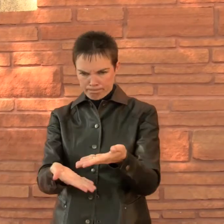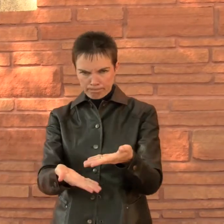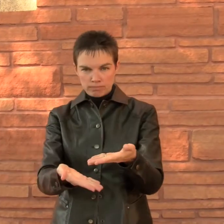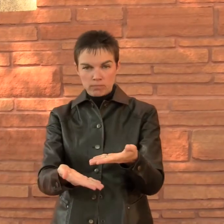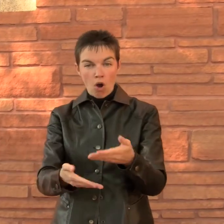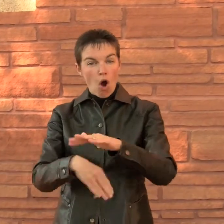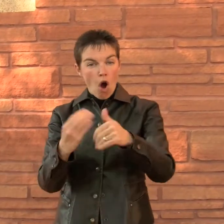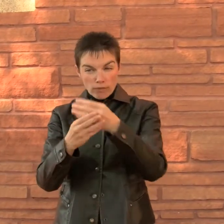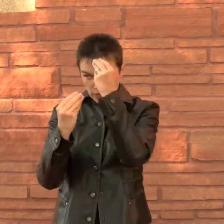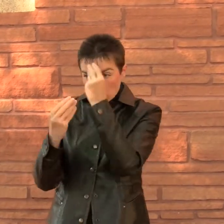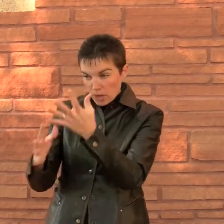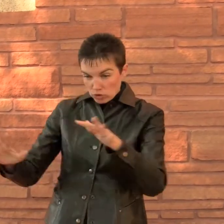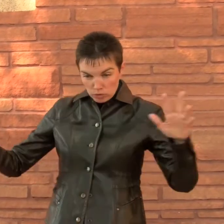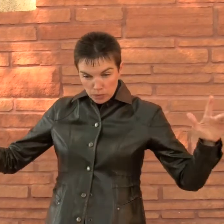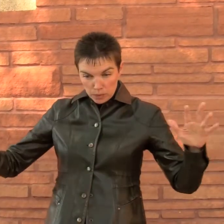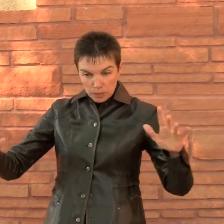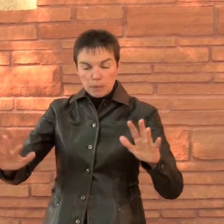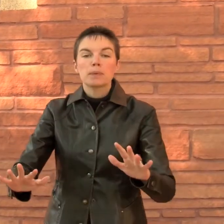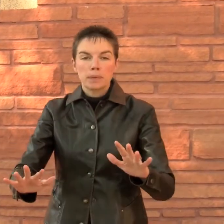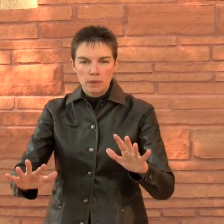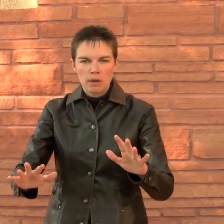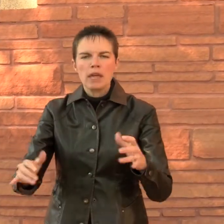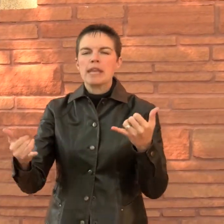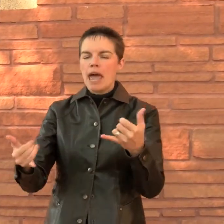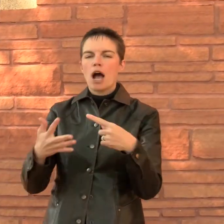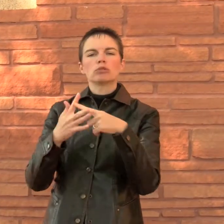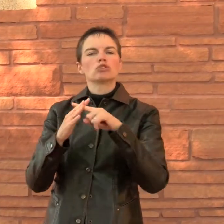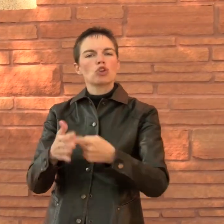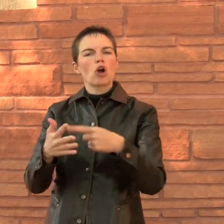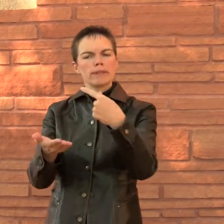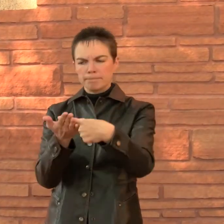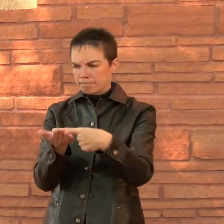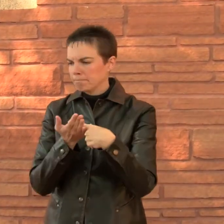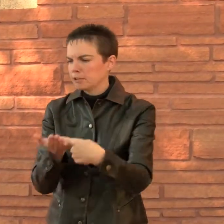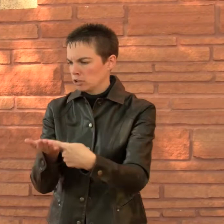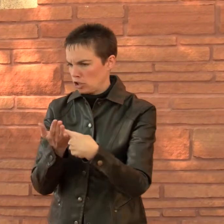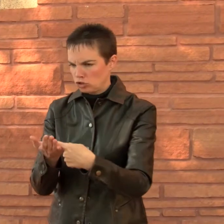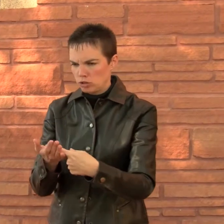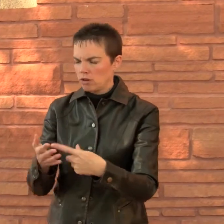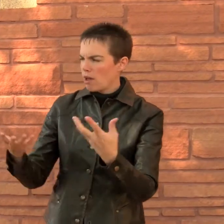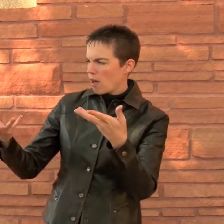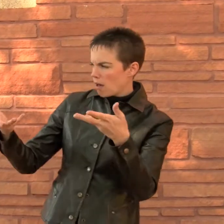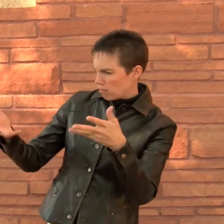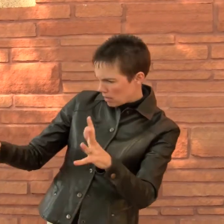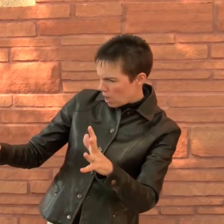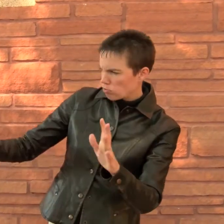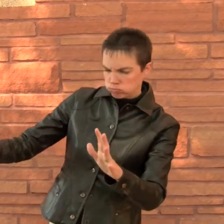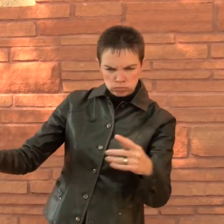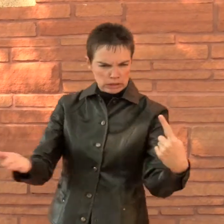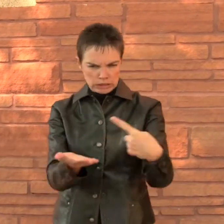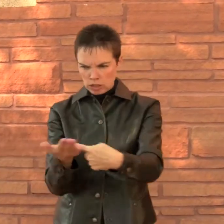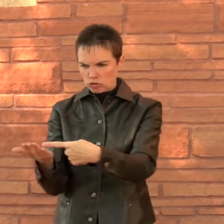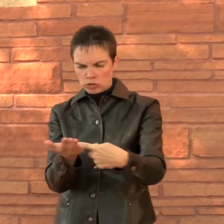After the information gathering stage, the mediator then helps the parties discuss possible solutions.